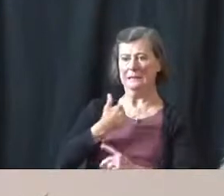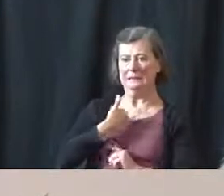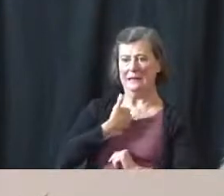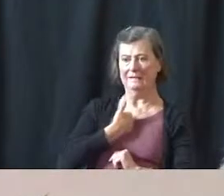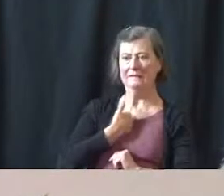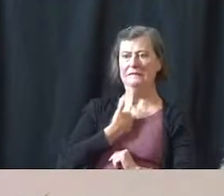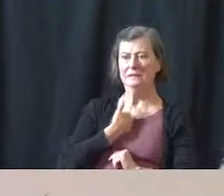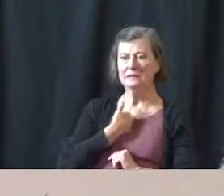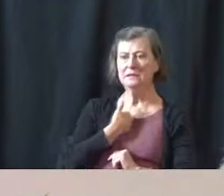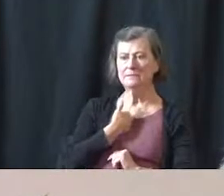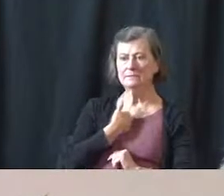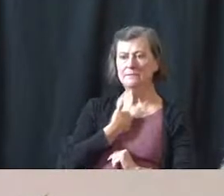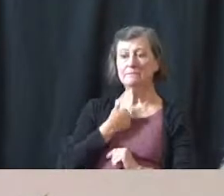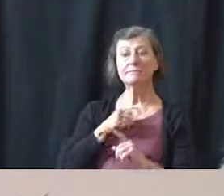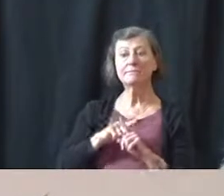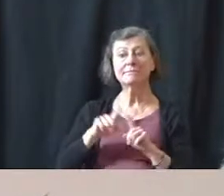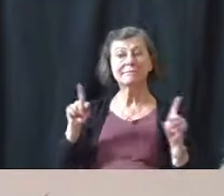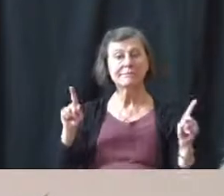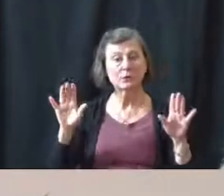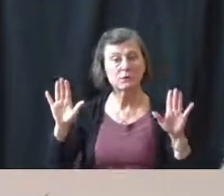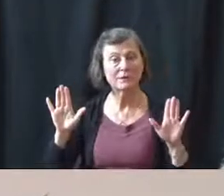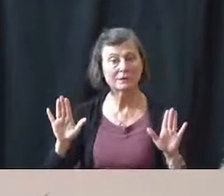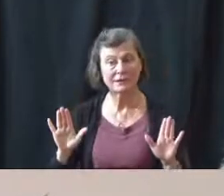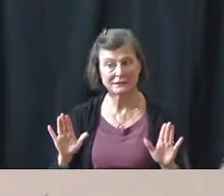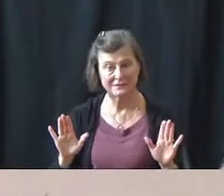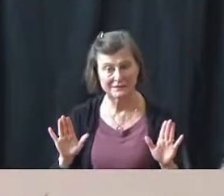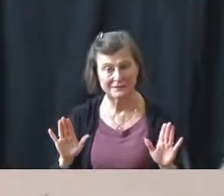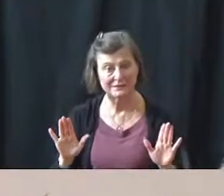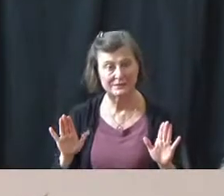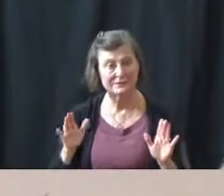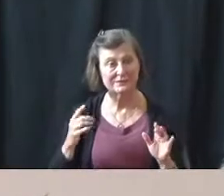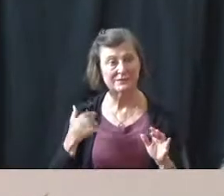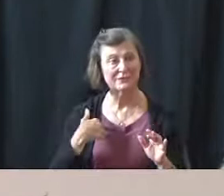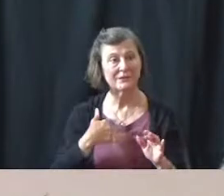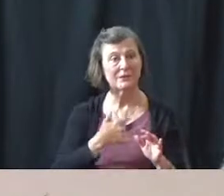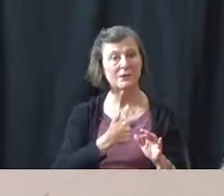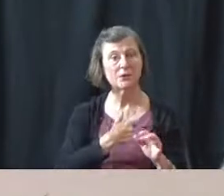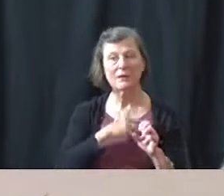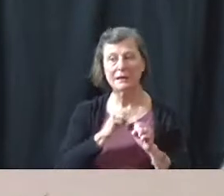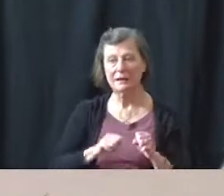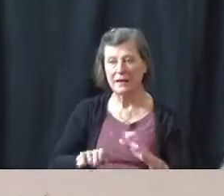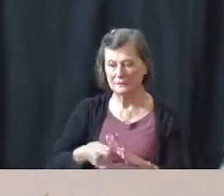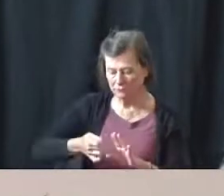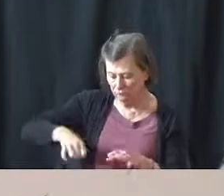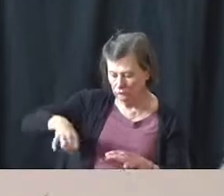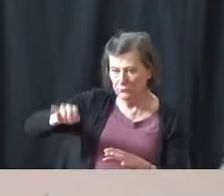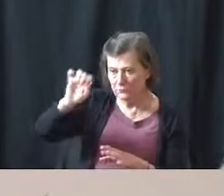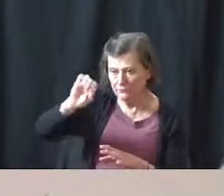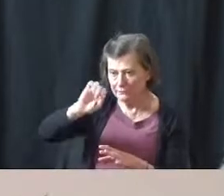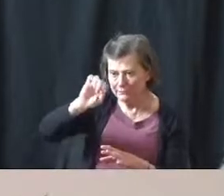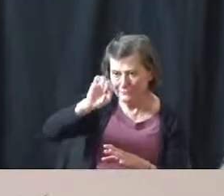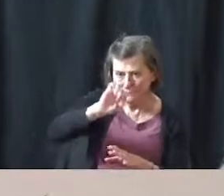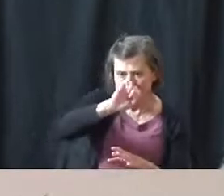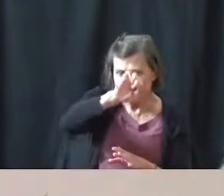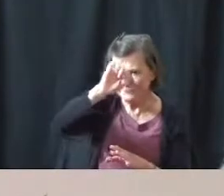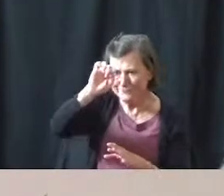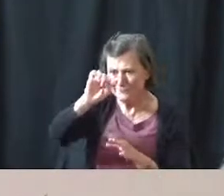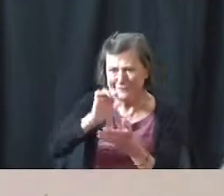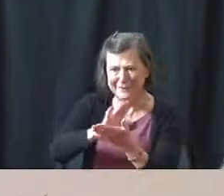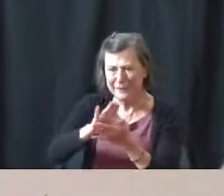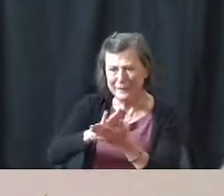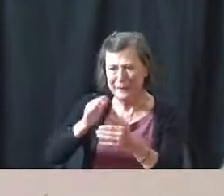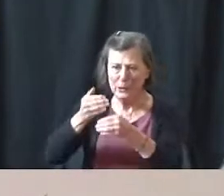How great it is that we can clean our windows, the windows of our soul, through which we